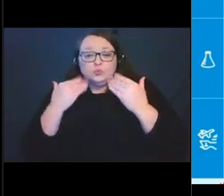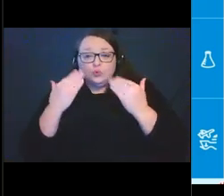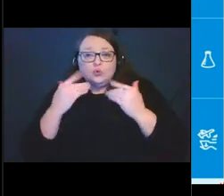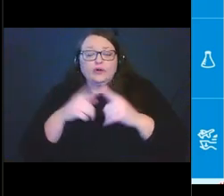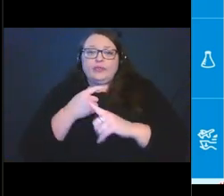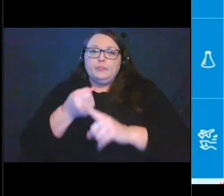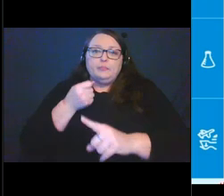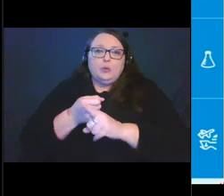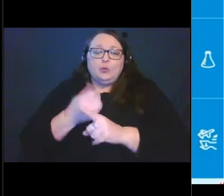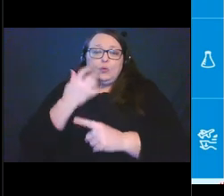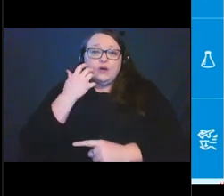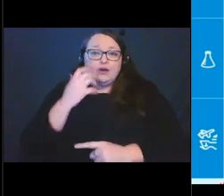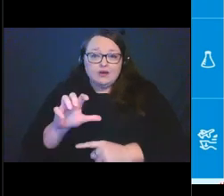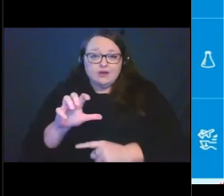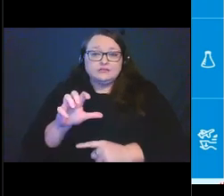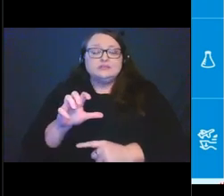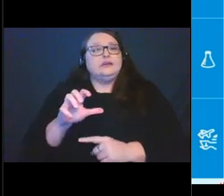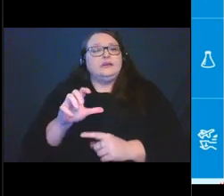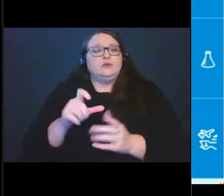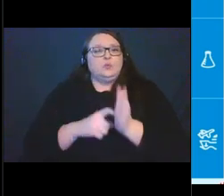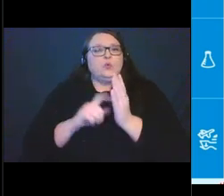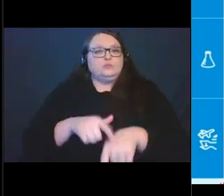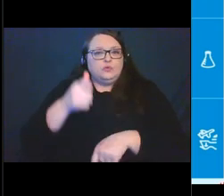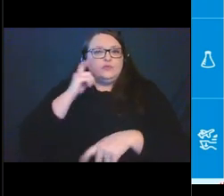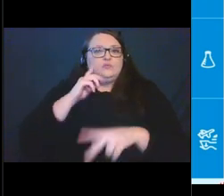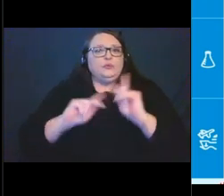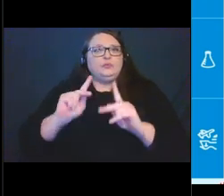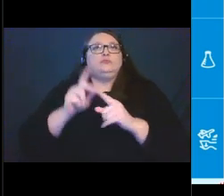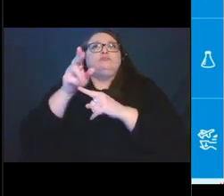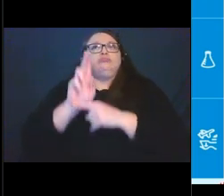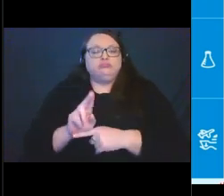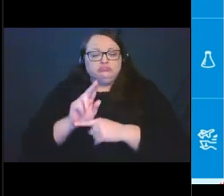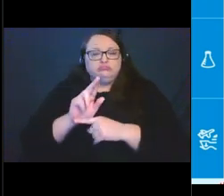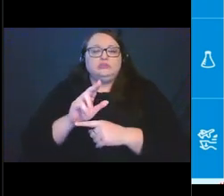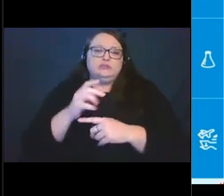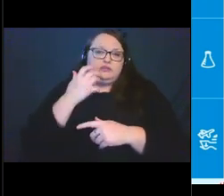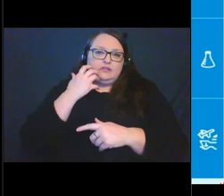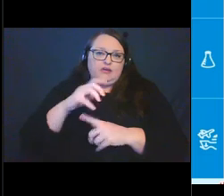by a sufficient duration of cooler temperatures. So, in other words, we’ve defined our yellow and